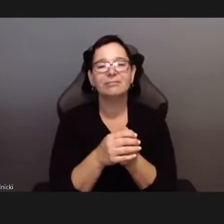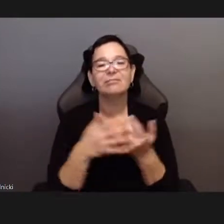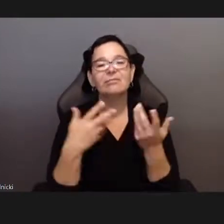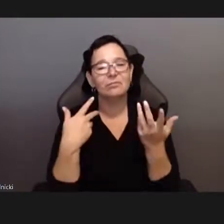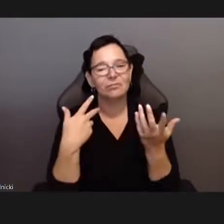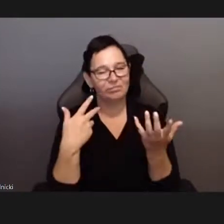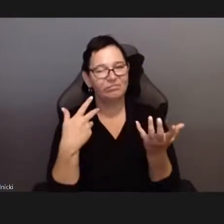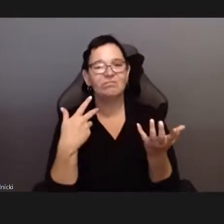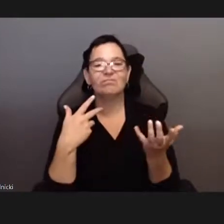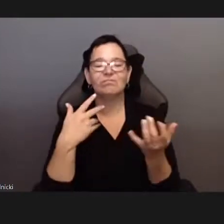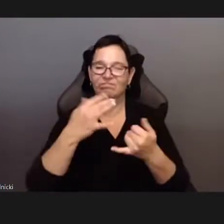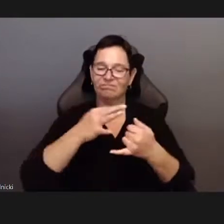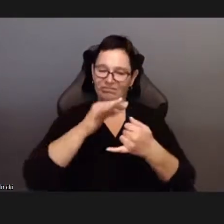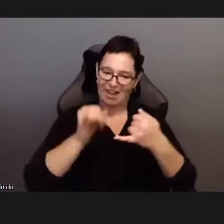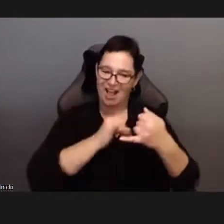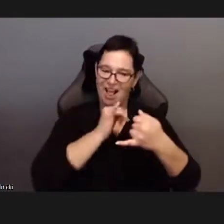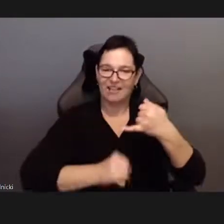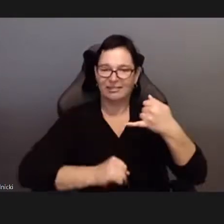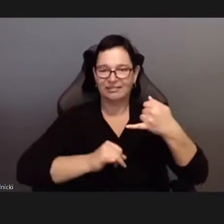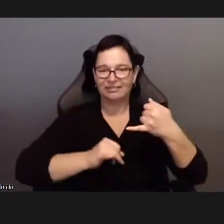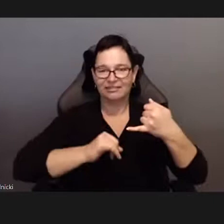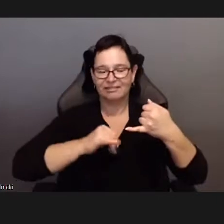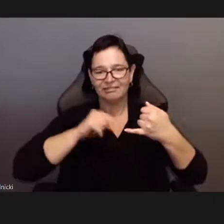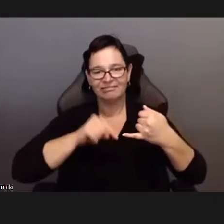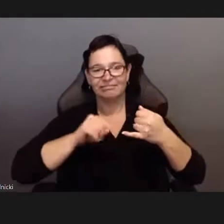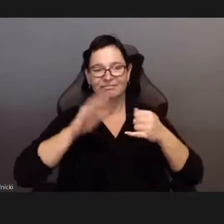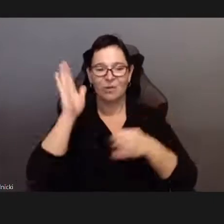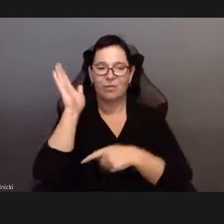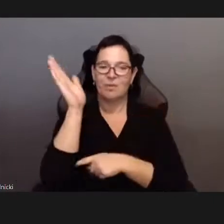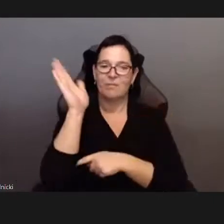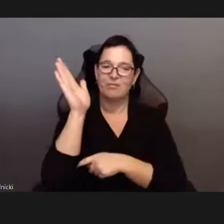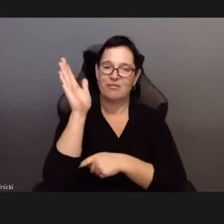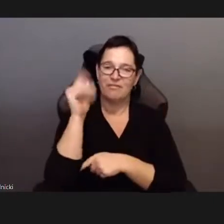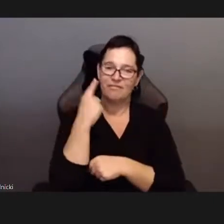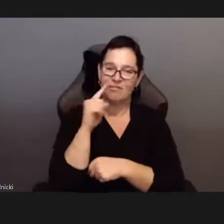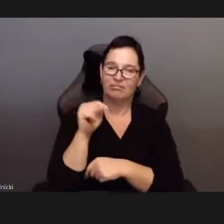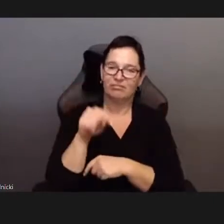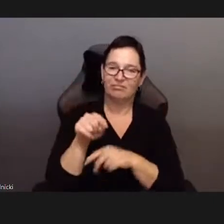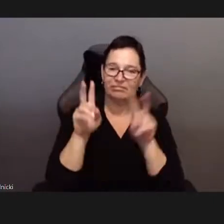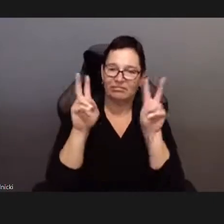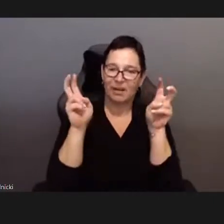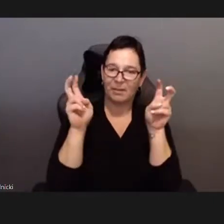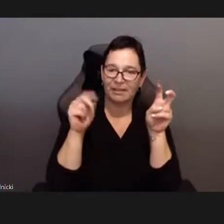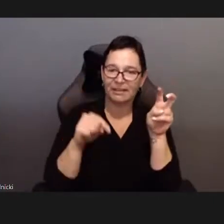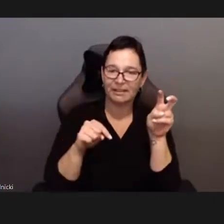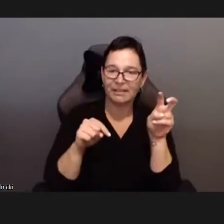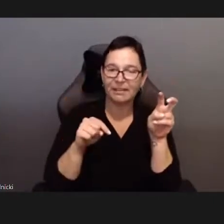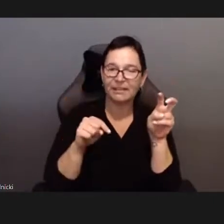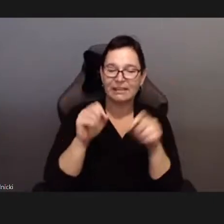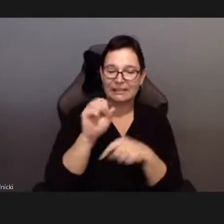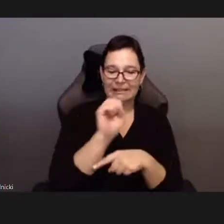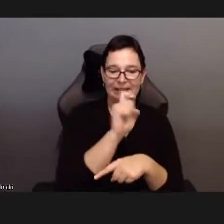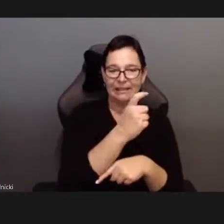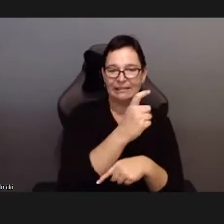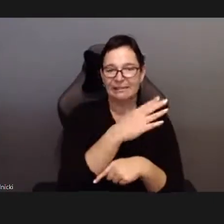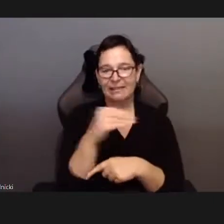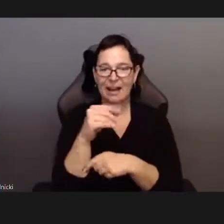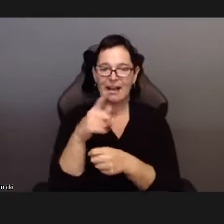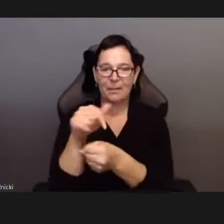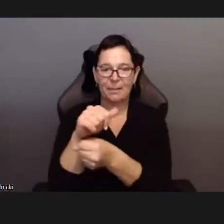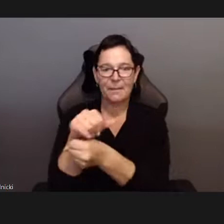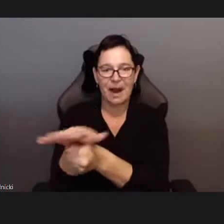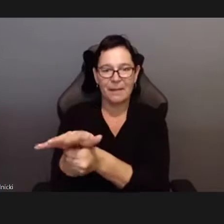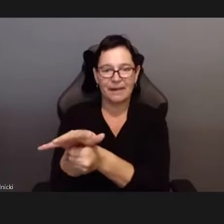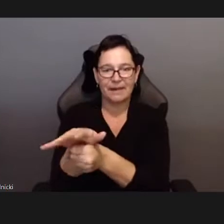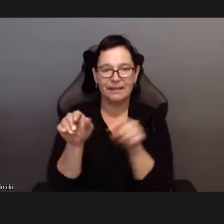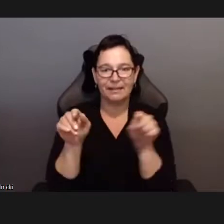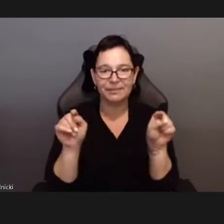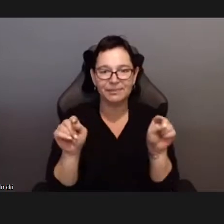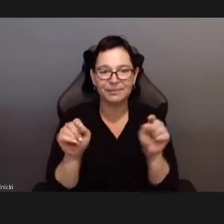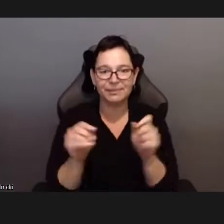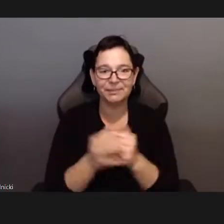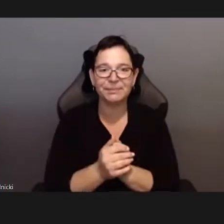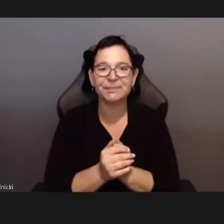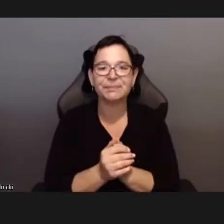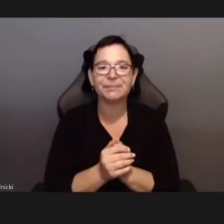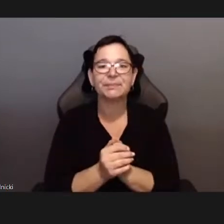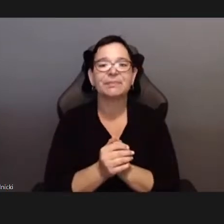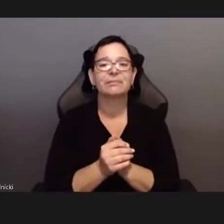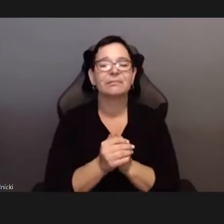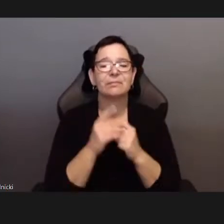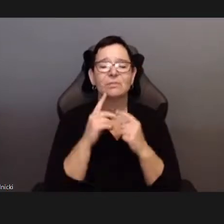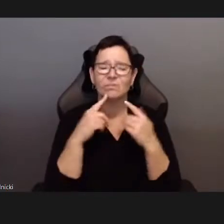Thank you for being here for the speaker seires.